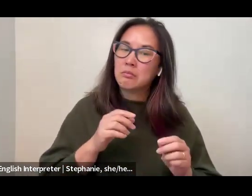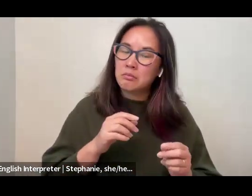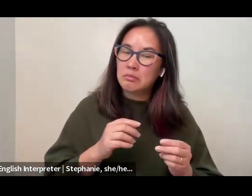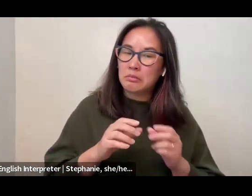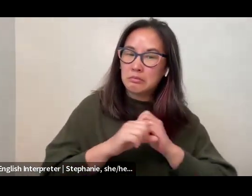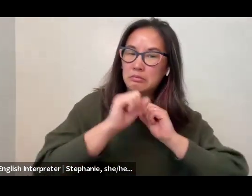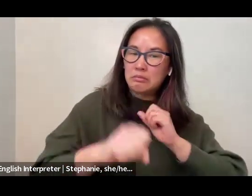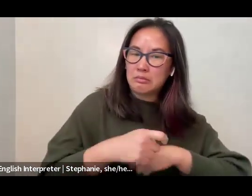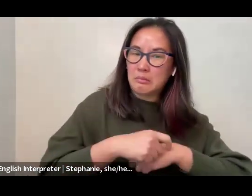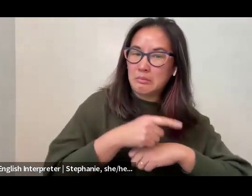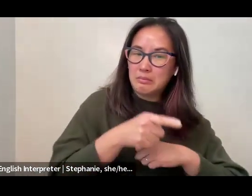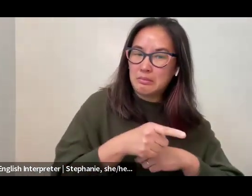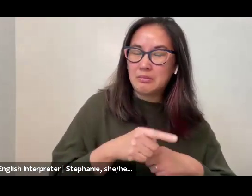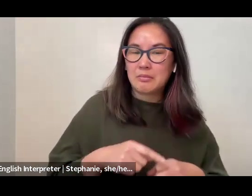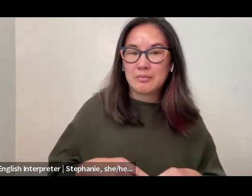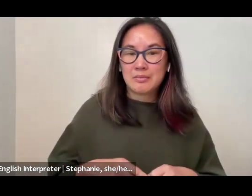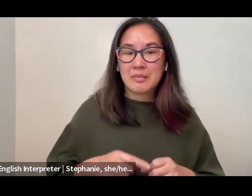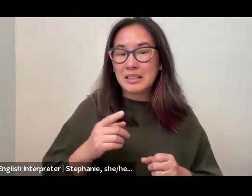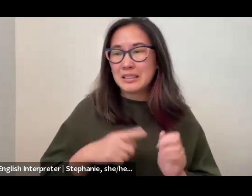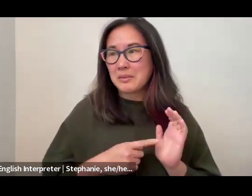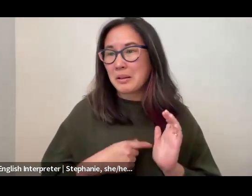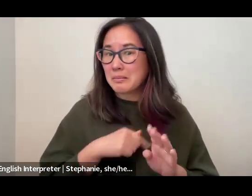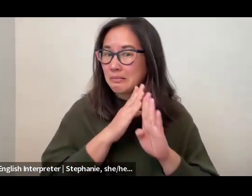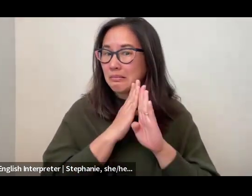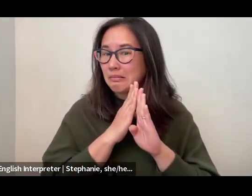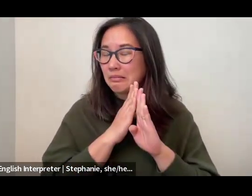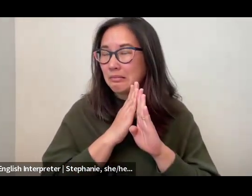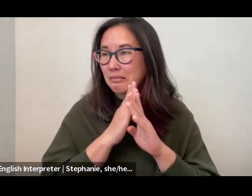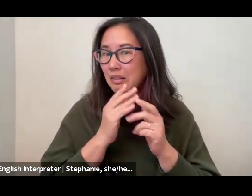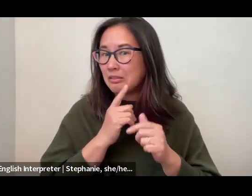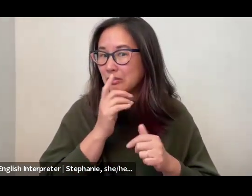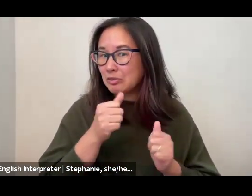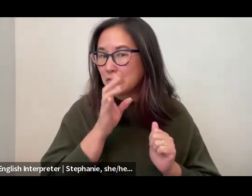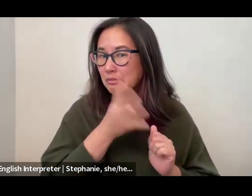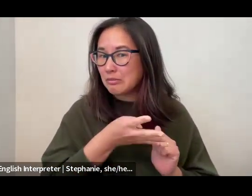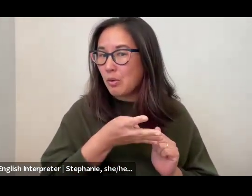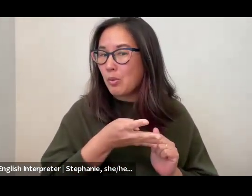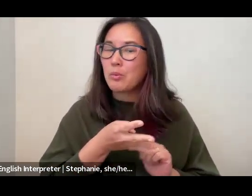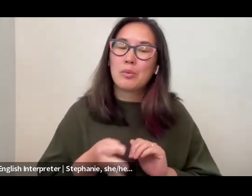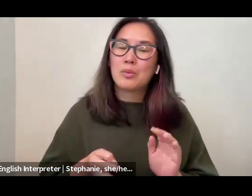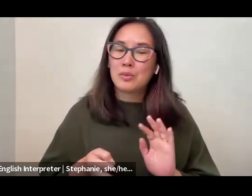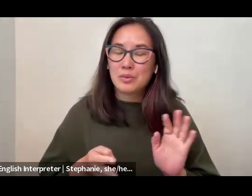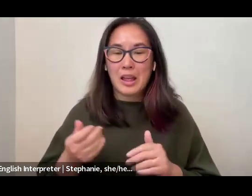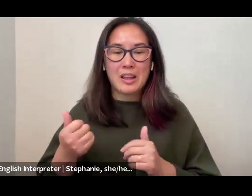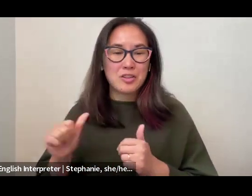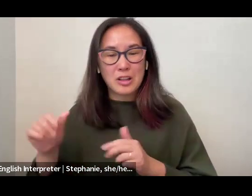Sometimes we just pretend it doesn't exist and do whatever we can with the flexy side. That's not nice.